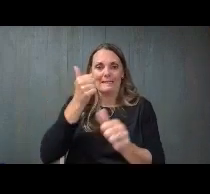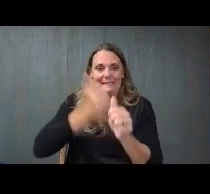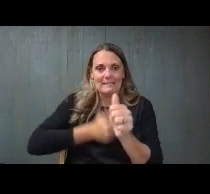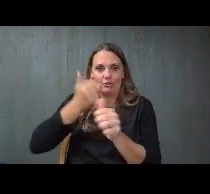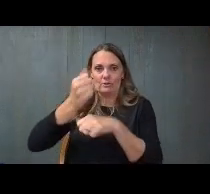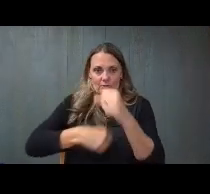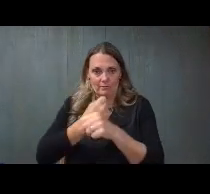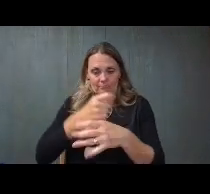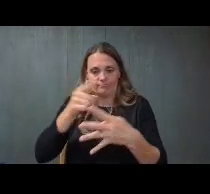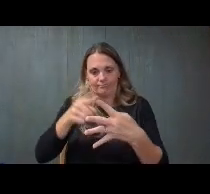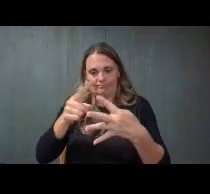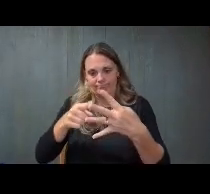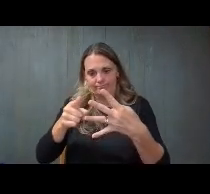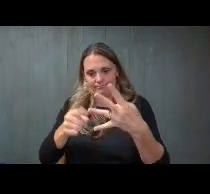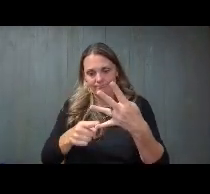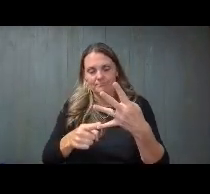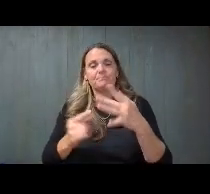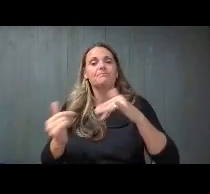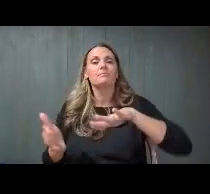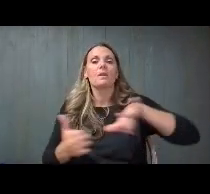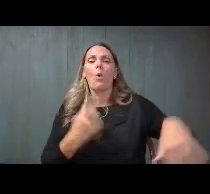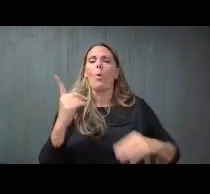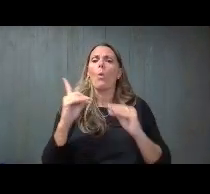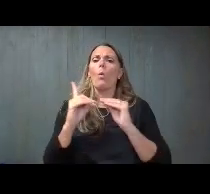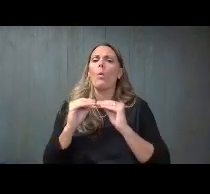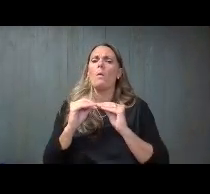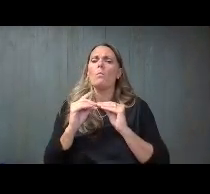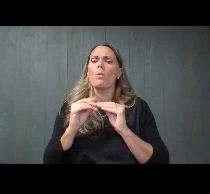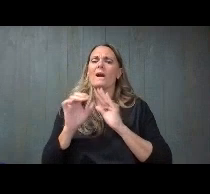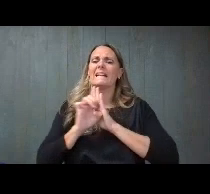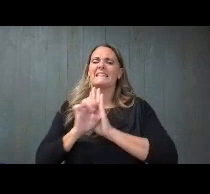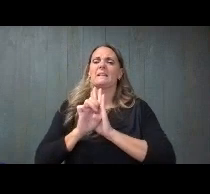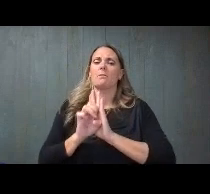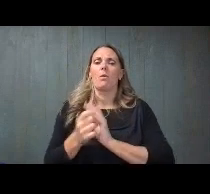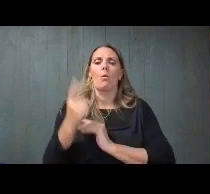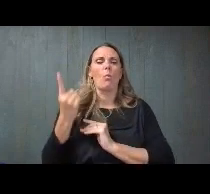Let's look at one more example. We'll simplify it and just have a single hire in year one.